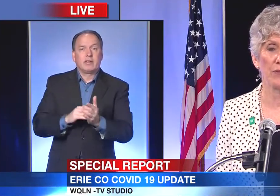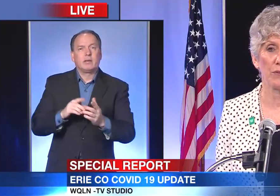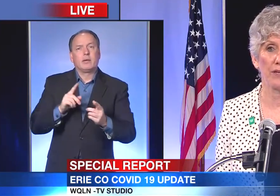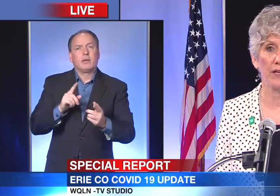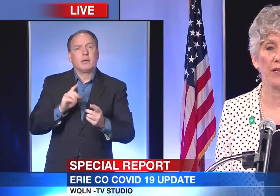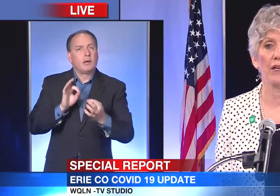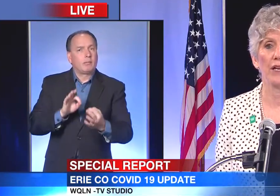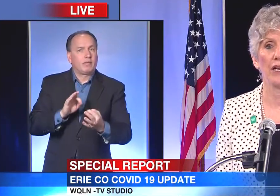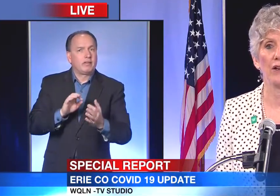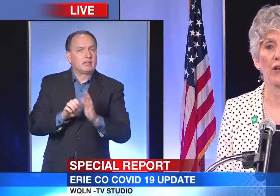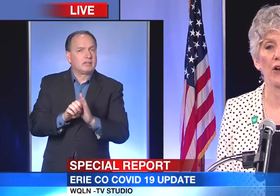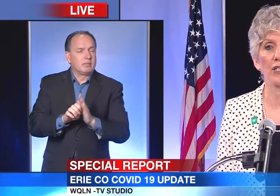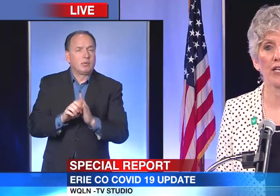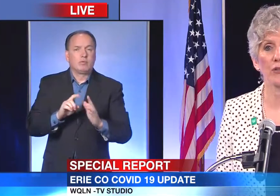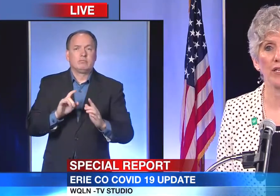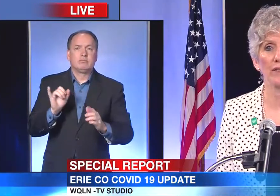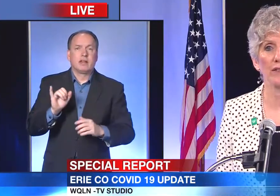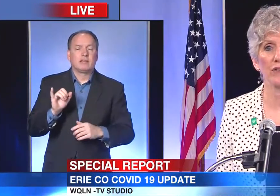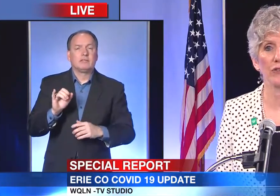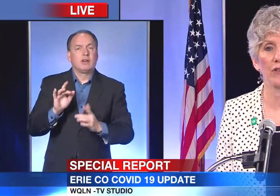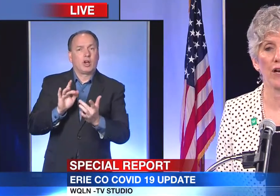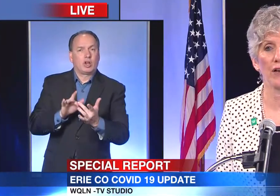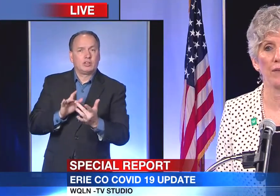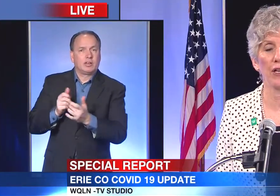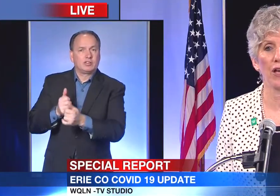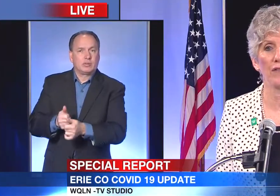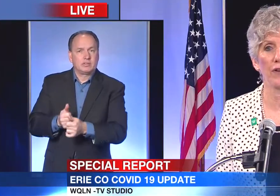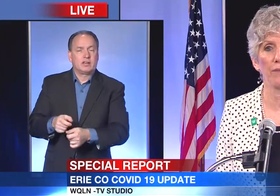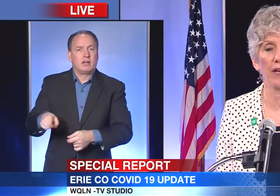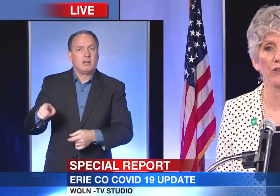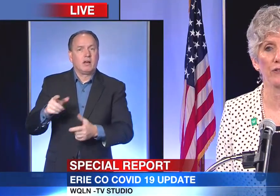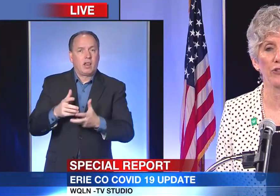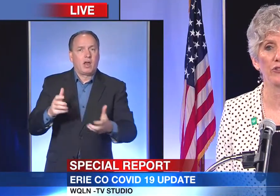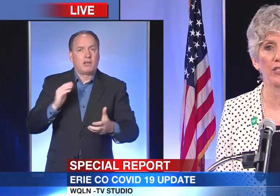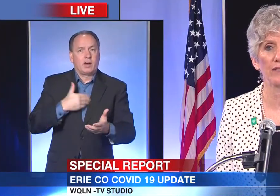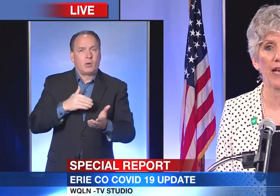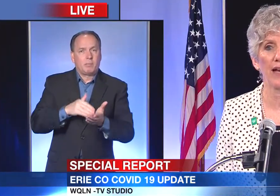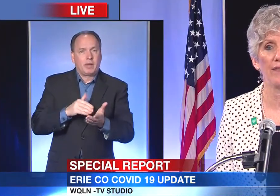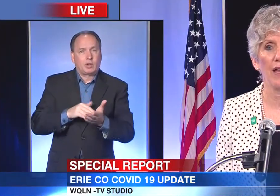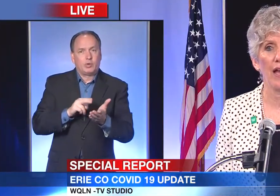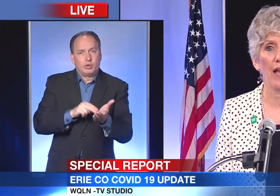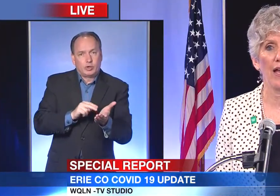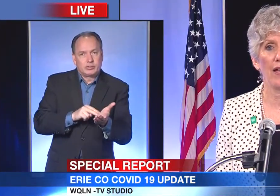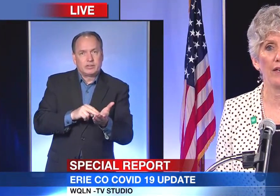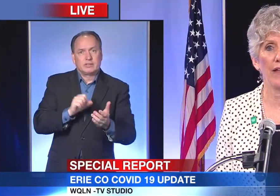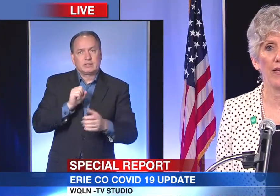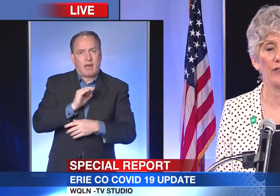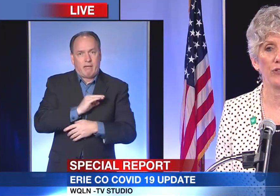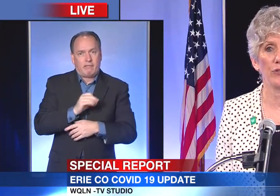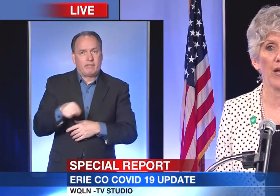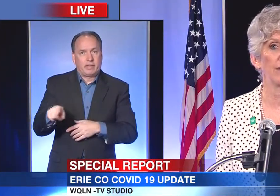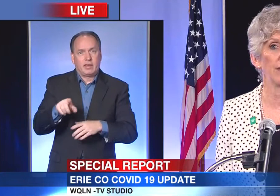PEOPLE BACK TO DOING THE JOBS. A PERFECT EXAMPLE WOULD BE IN OUR CONTACT TRACING, THOSE ARE A